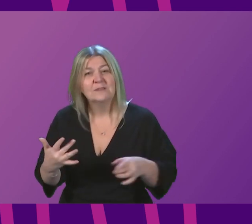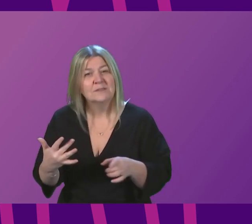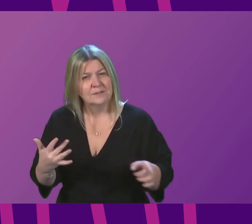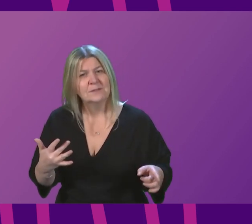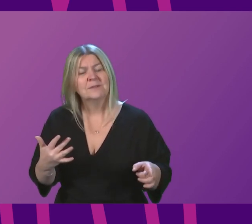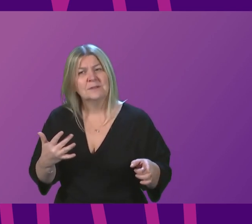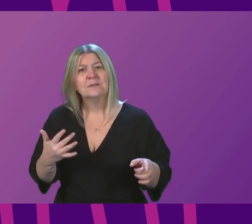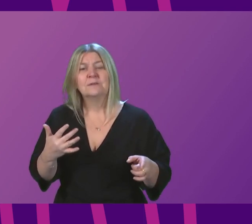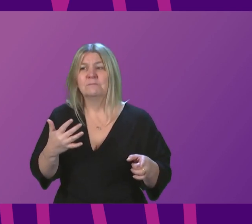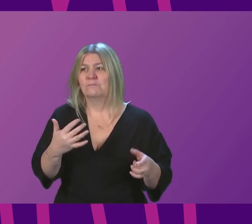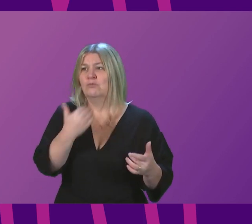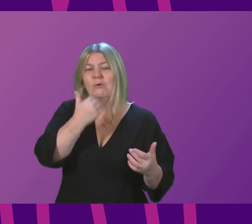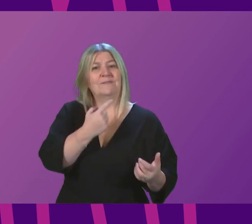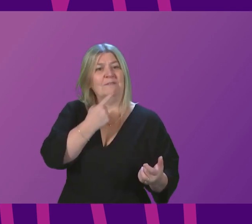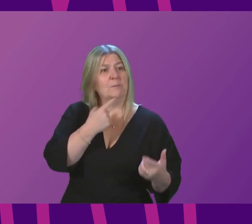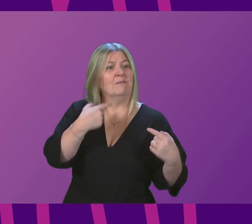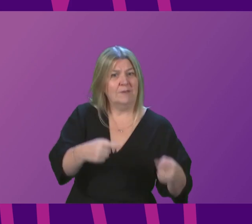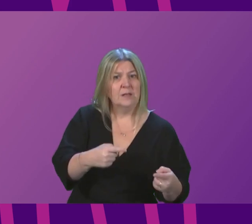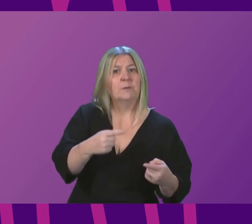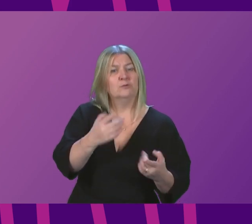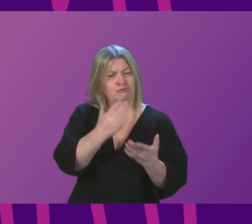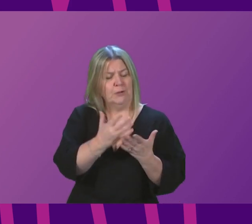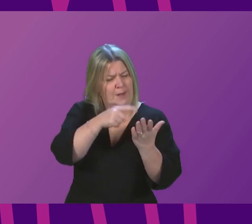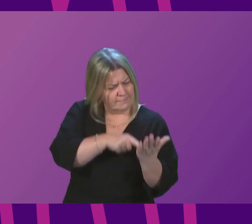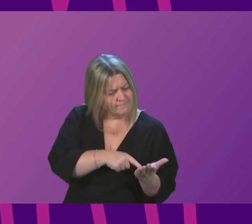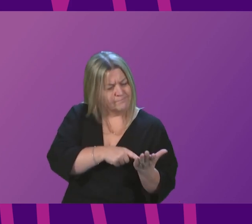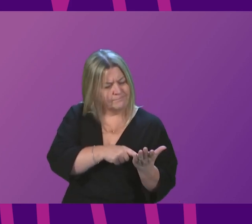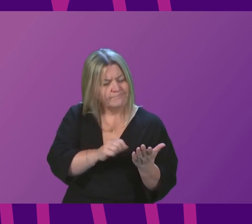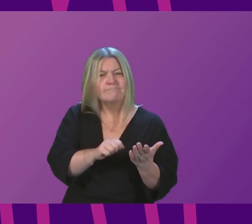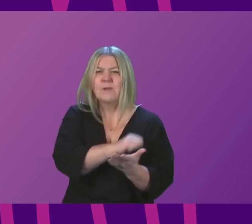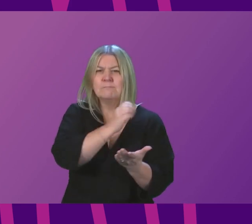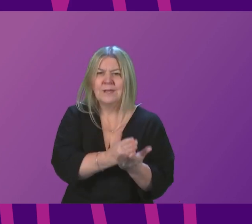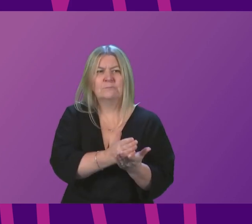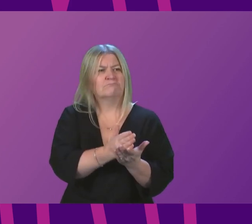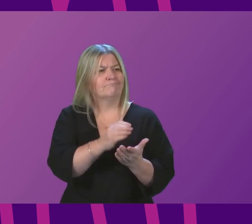Does the First Minister agree that data collection and analysis is crucial for forward planning,